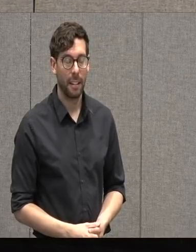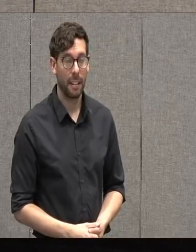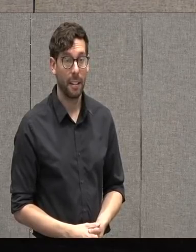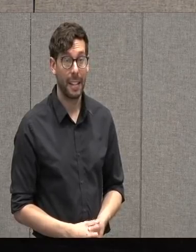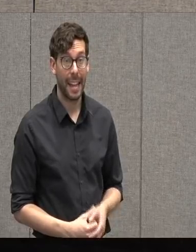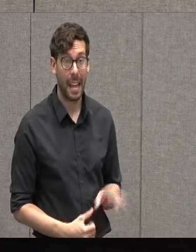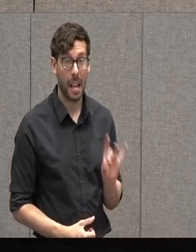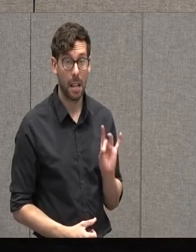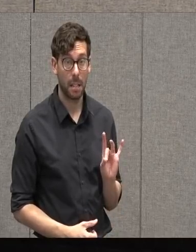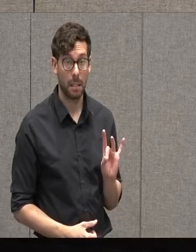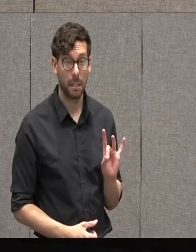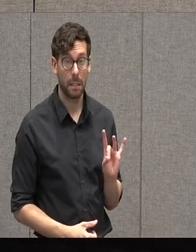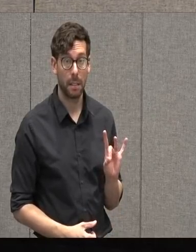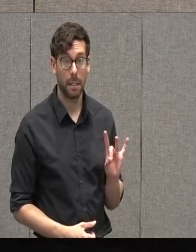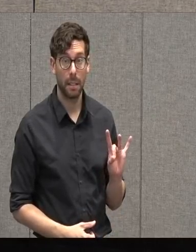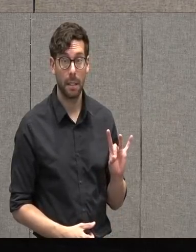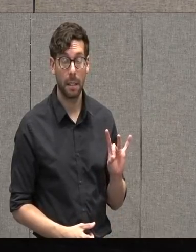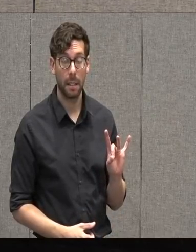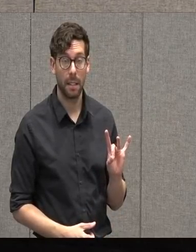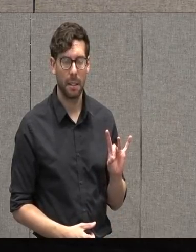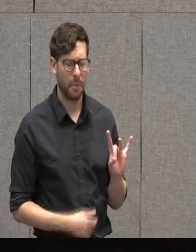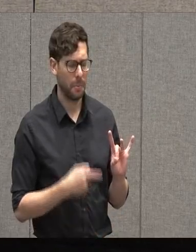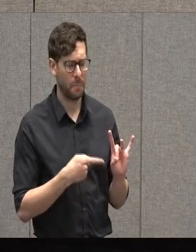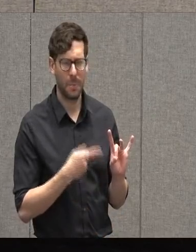Eight. Seems like a lucky number.